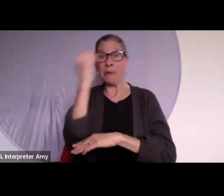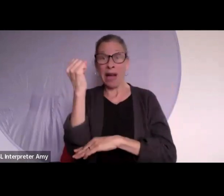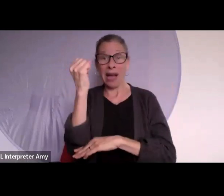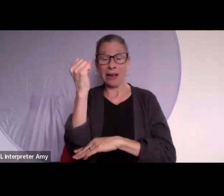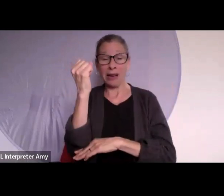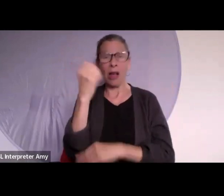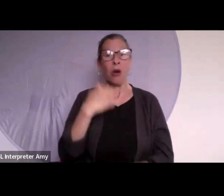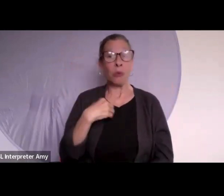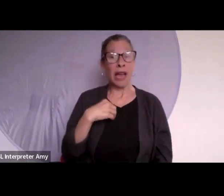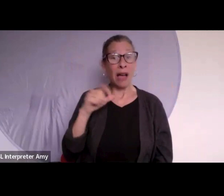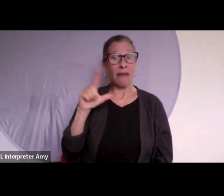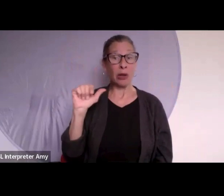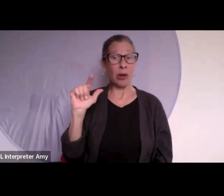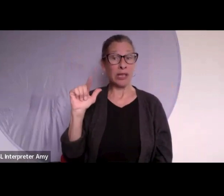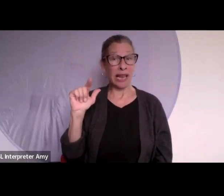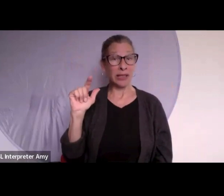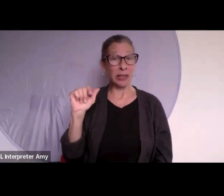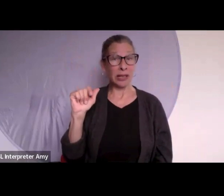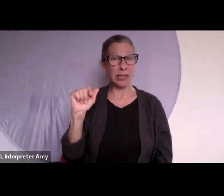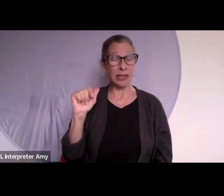one in LA that's run there by the Mayor's Office for